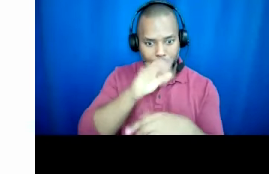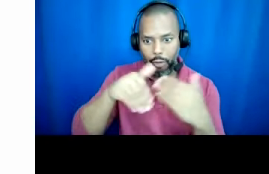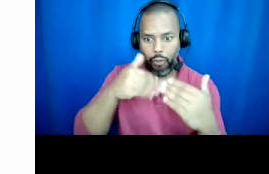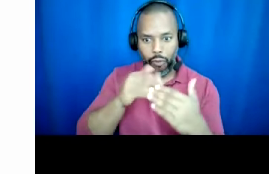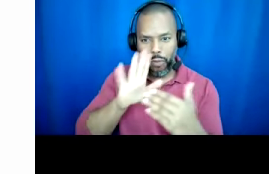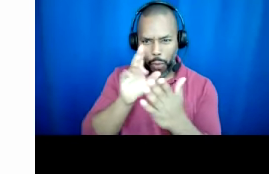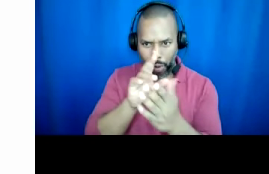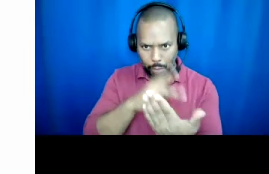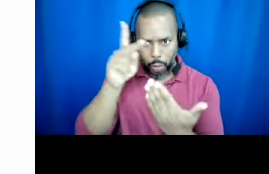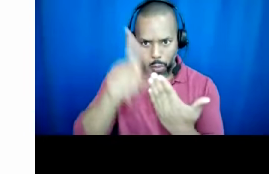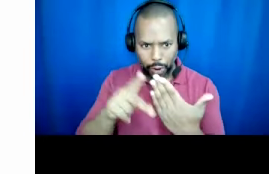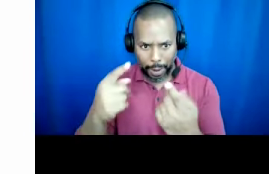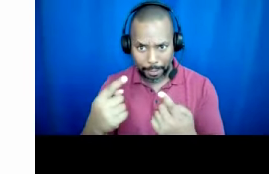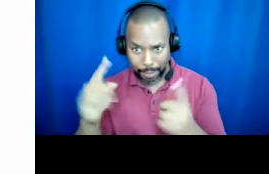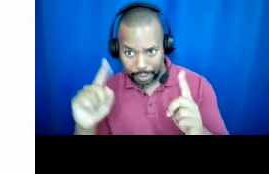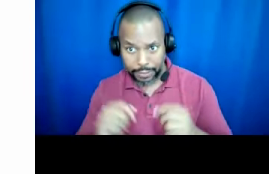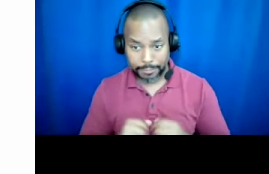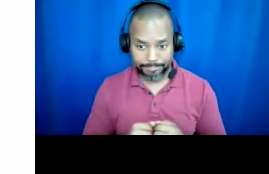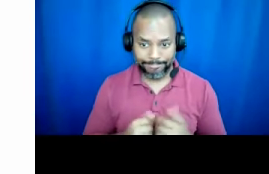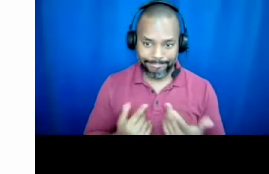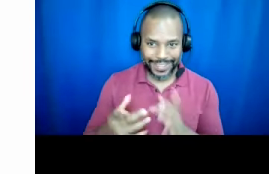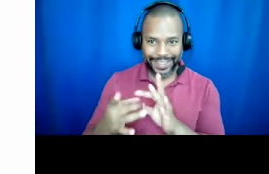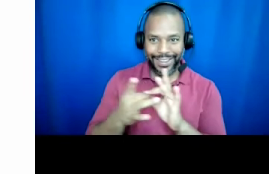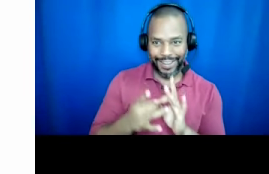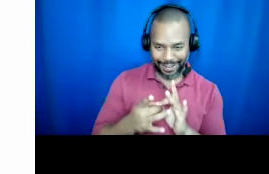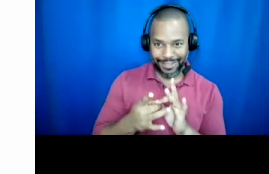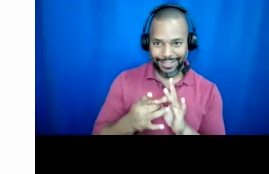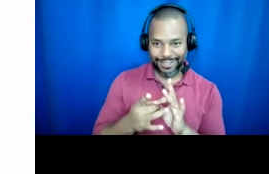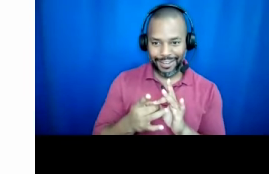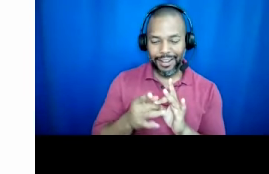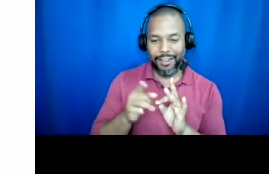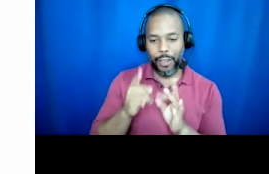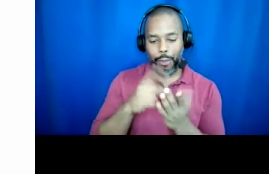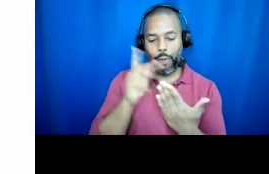So again, that connecting back to program review, connecting back to, you know,